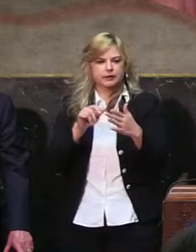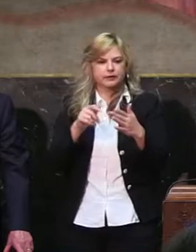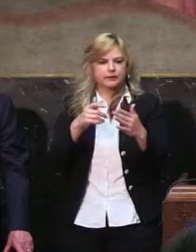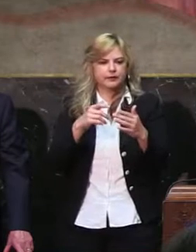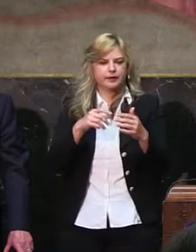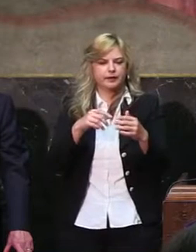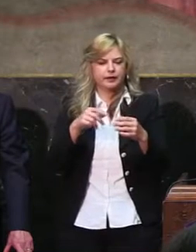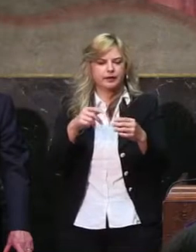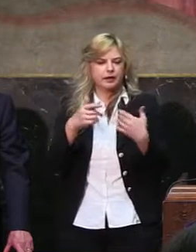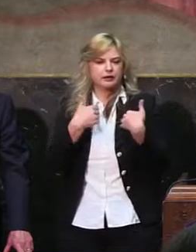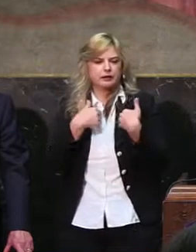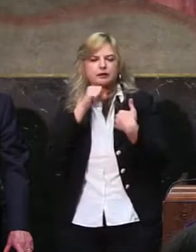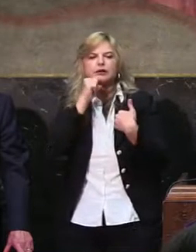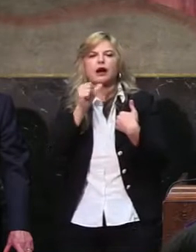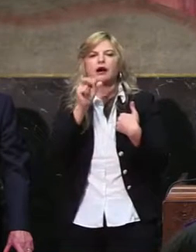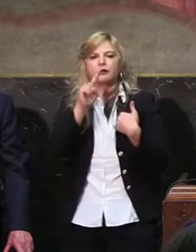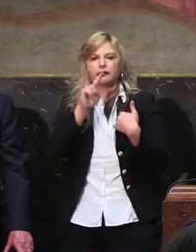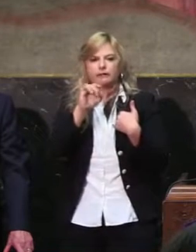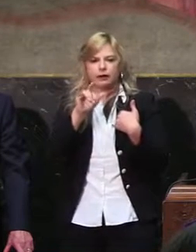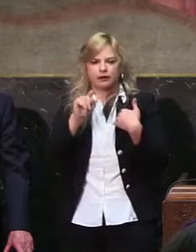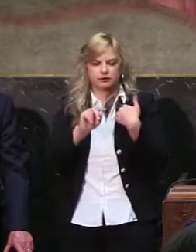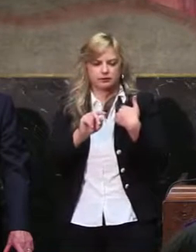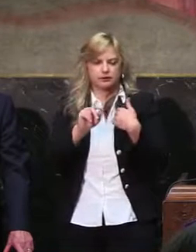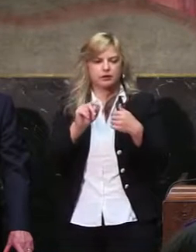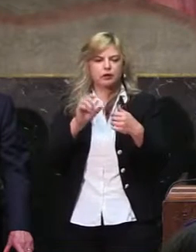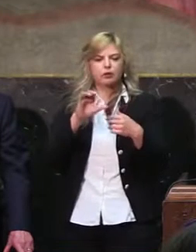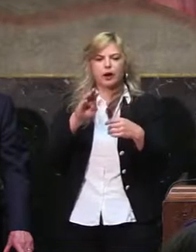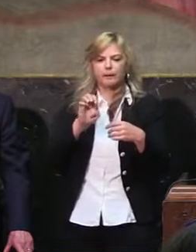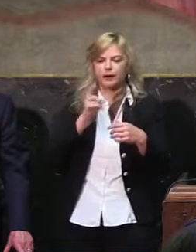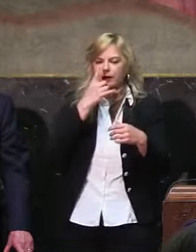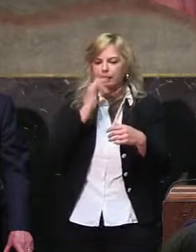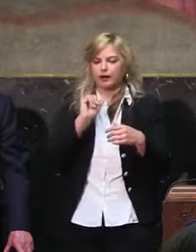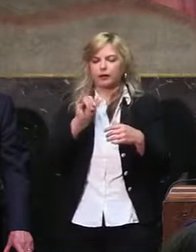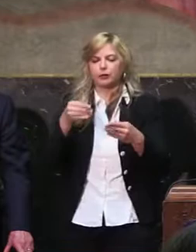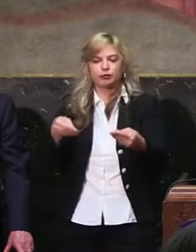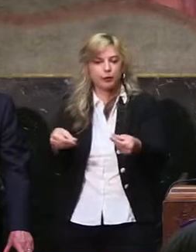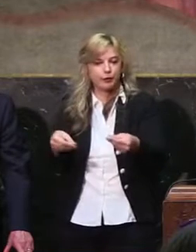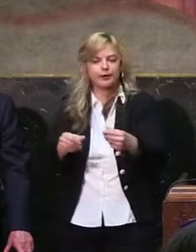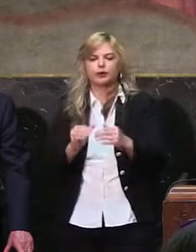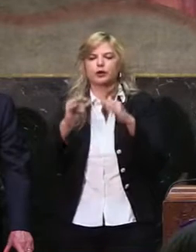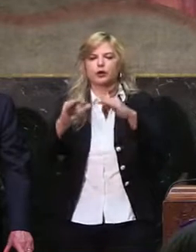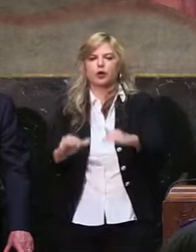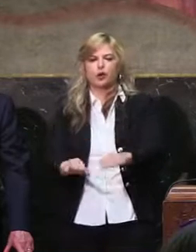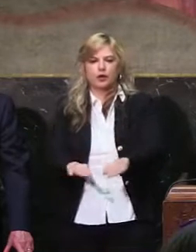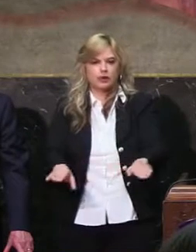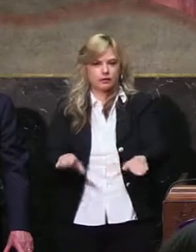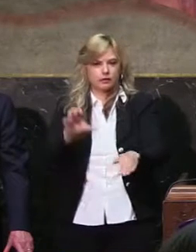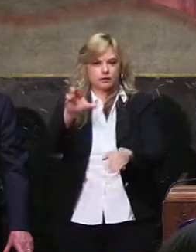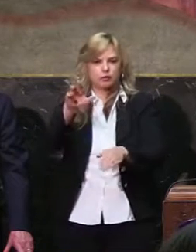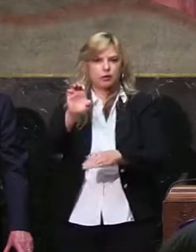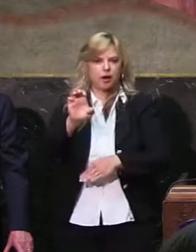nonviolent crime whether its a property crime that will be benefited from